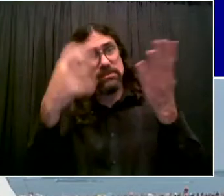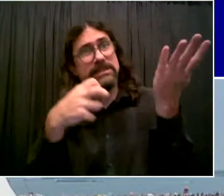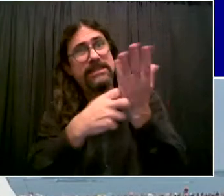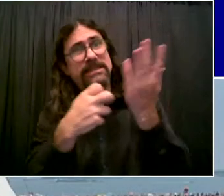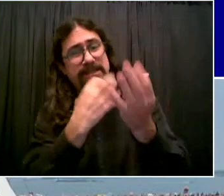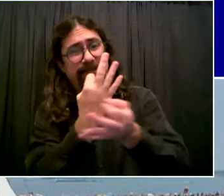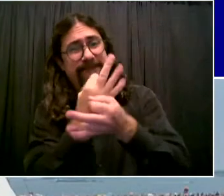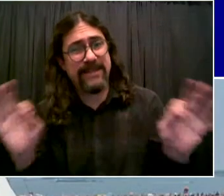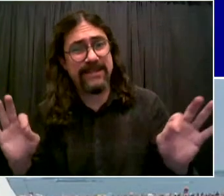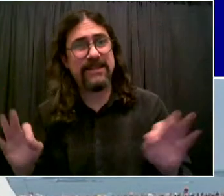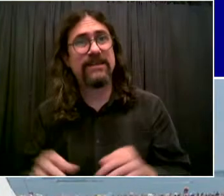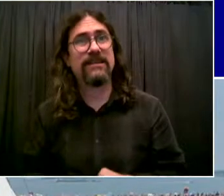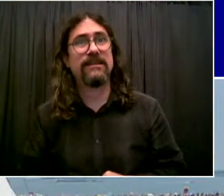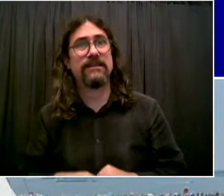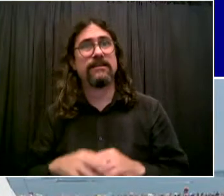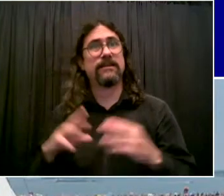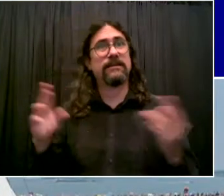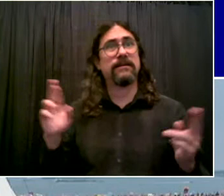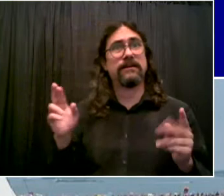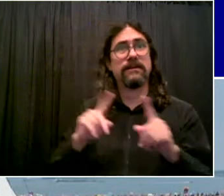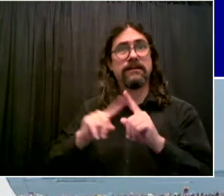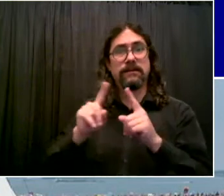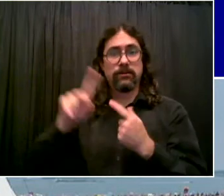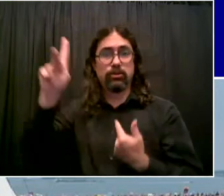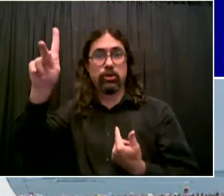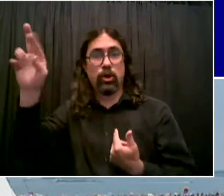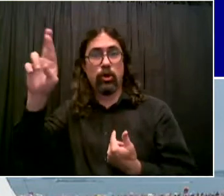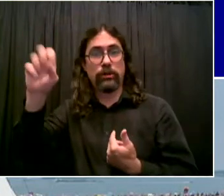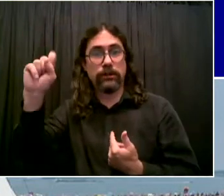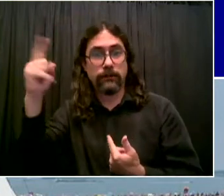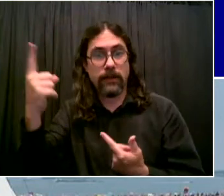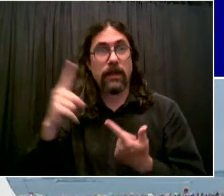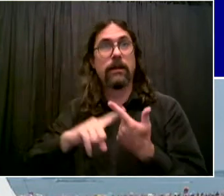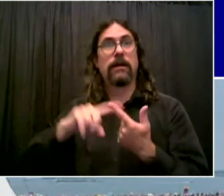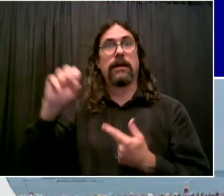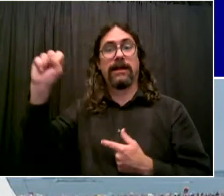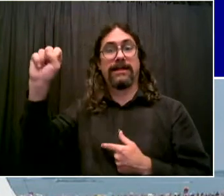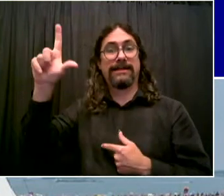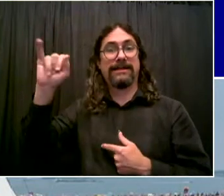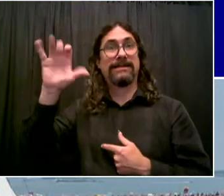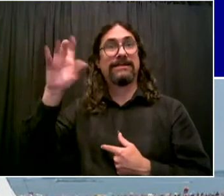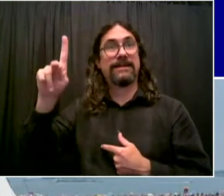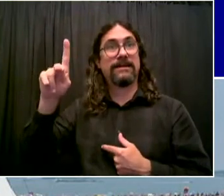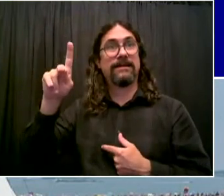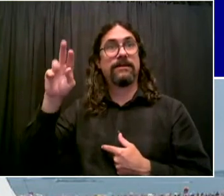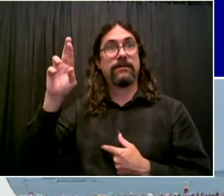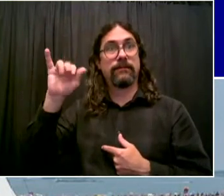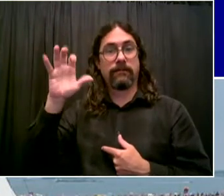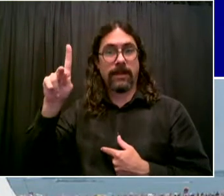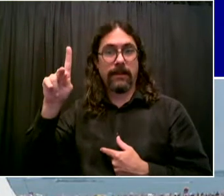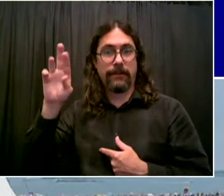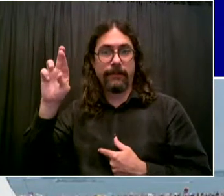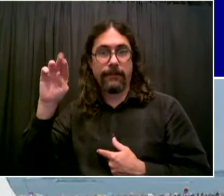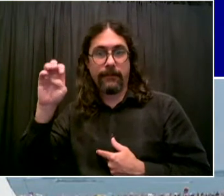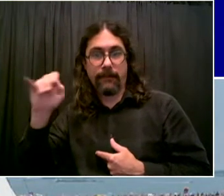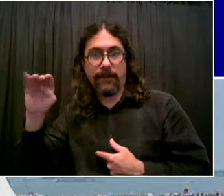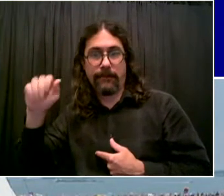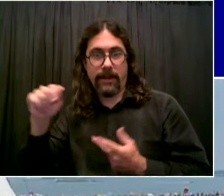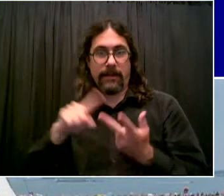FREE AND WE HAVE OUR OWN LINEUP. WE A REBEING HEADLINED BY THE ONE AND ONLY, THE TEACHER, ONE